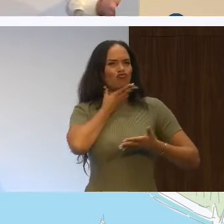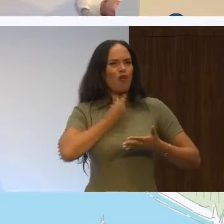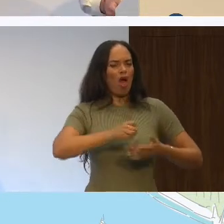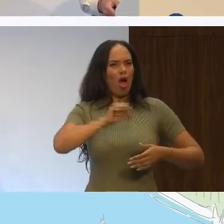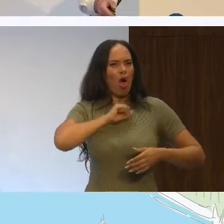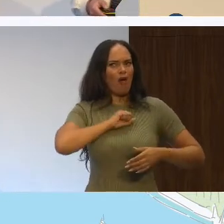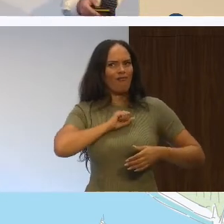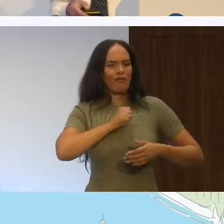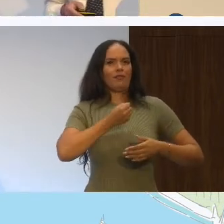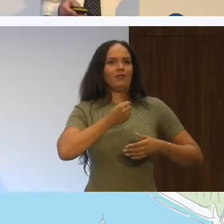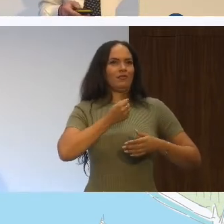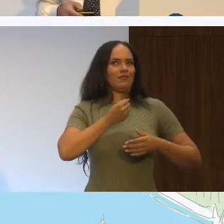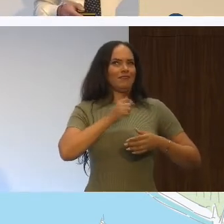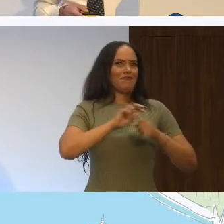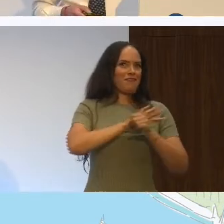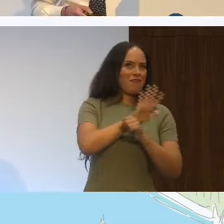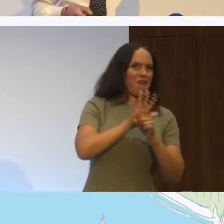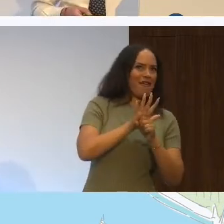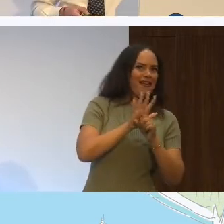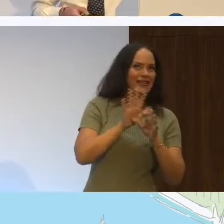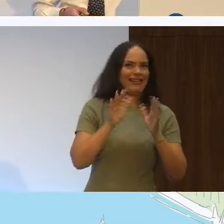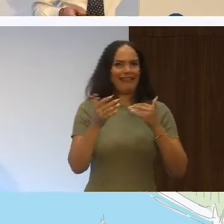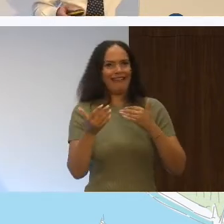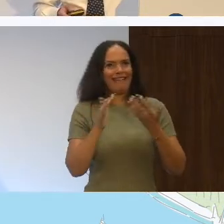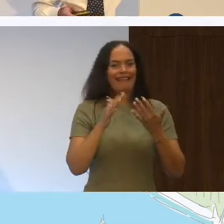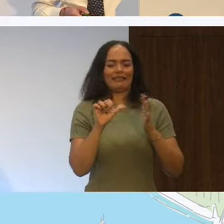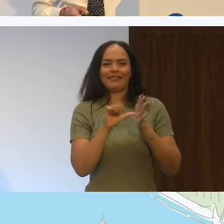start it a year or two ago because of COVID and